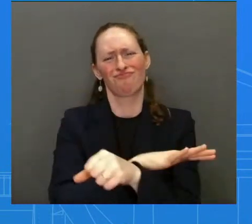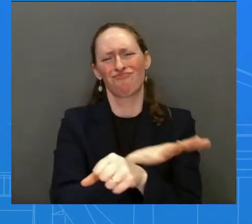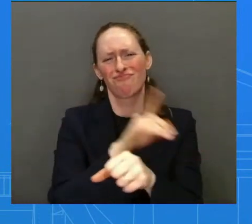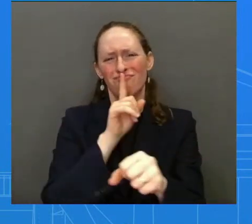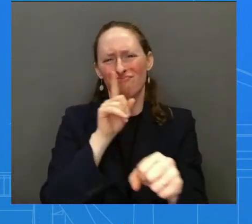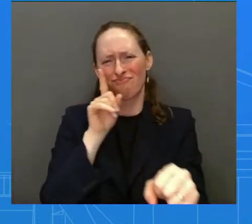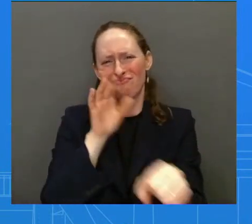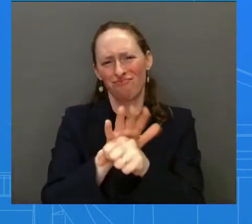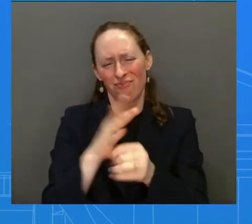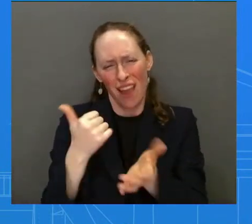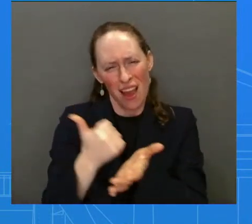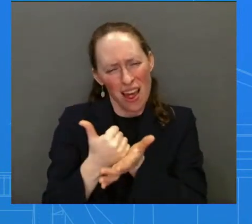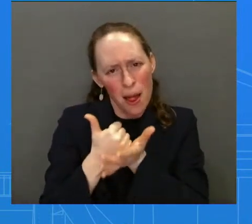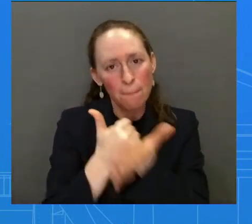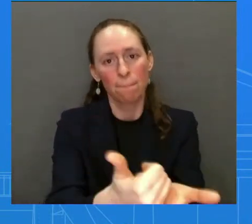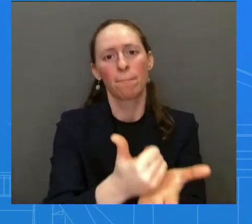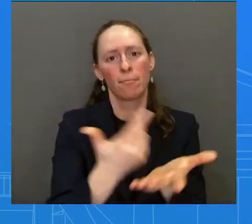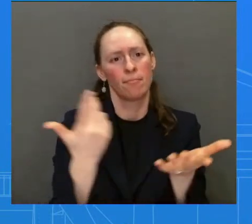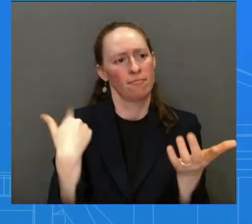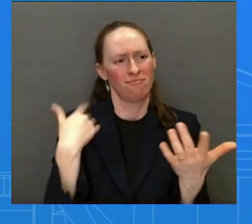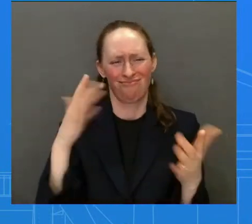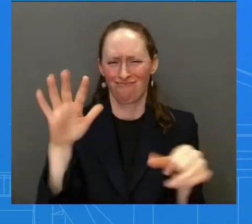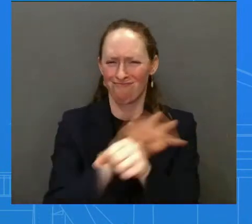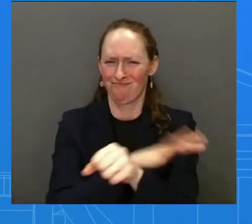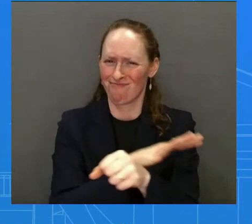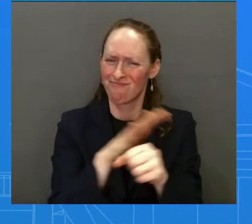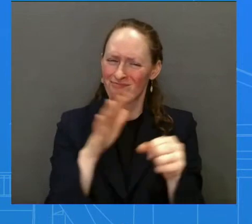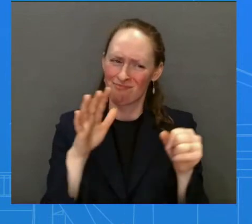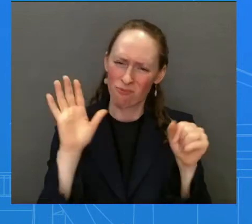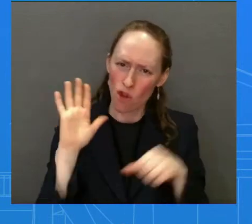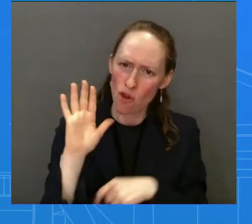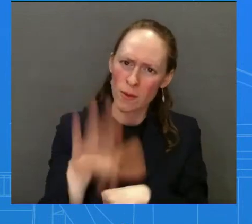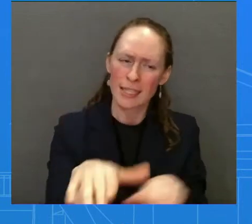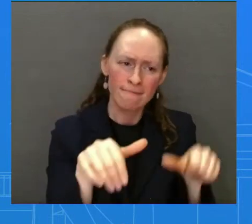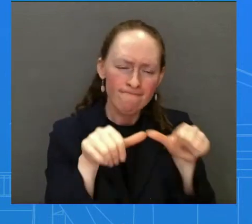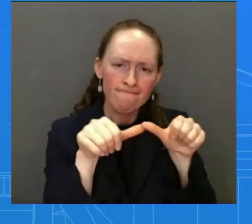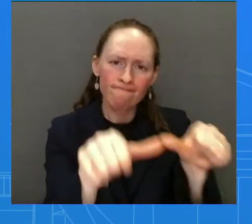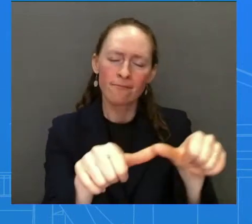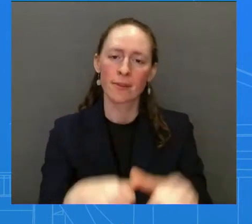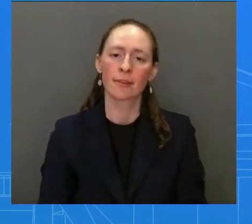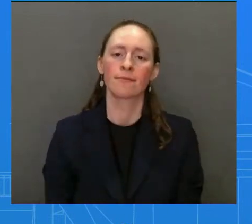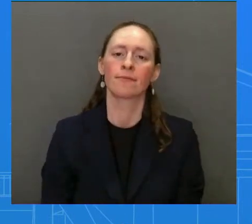Tomorrow, President Biden will travel to Durham, North Carolina, to kick off the Investing in America tour